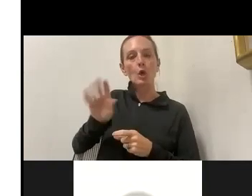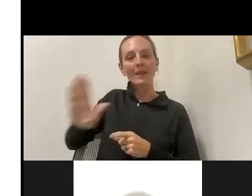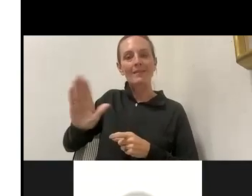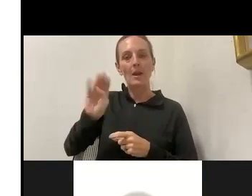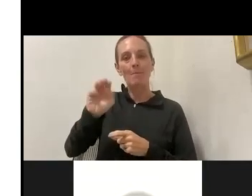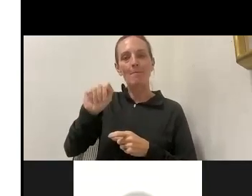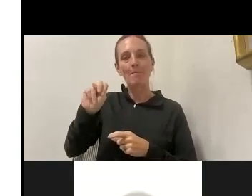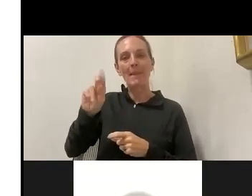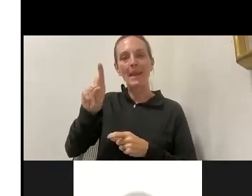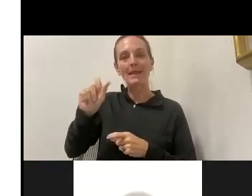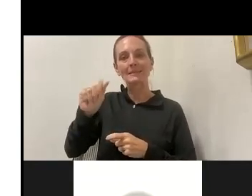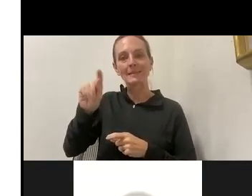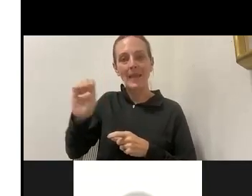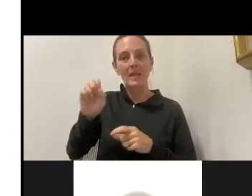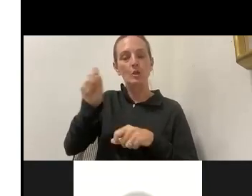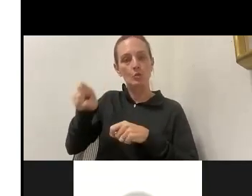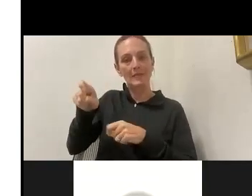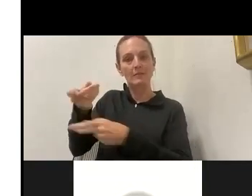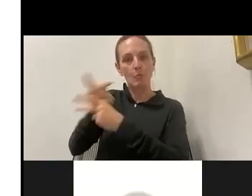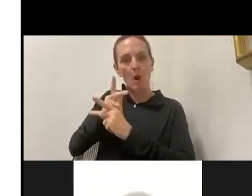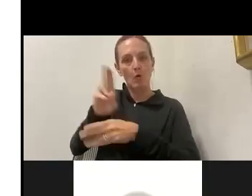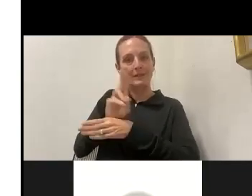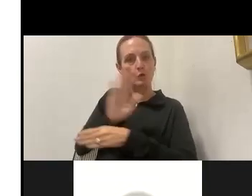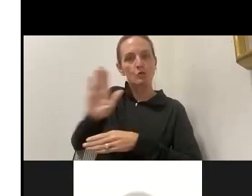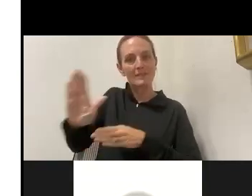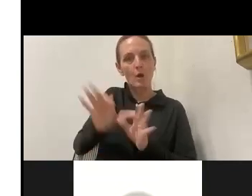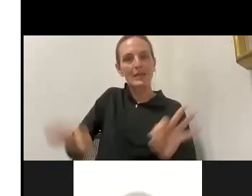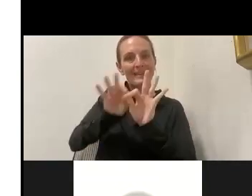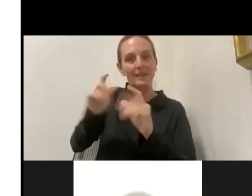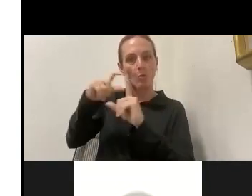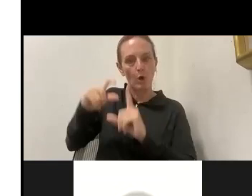the keywords in their priorities, and ensure that your project fits their framework.